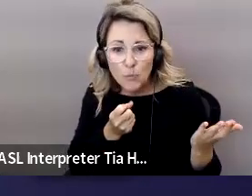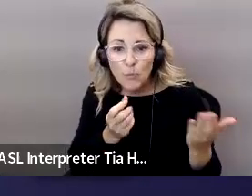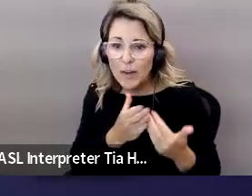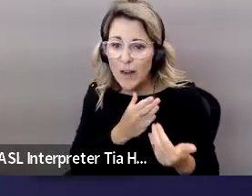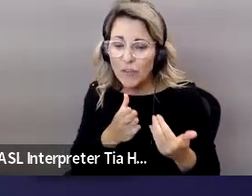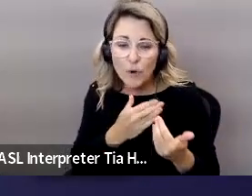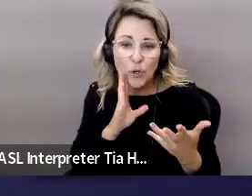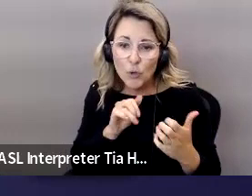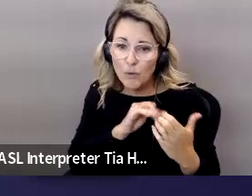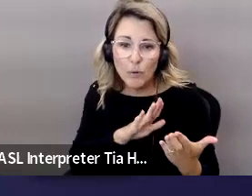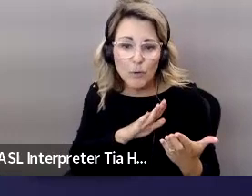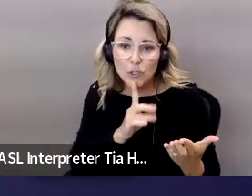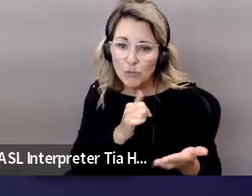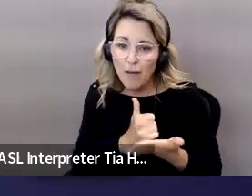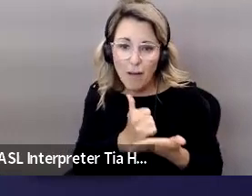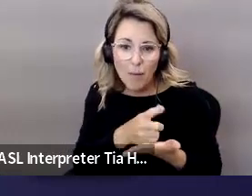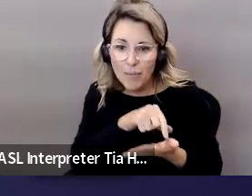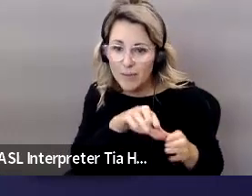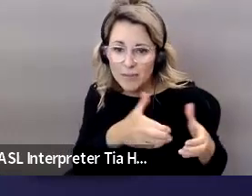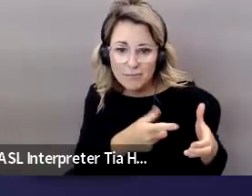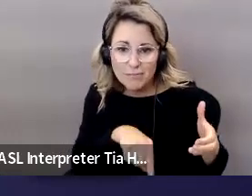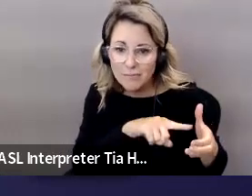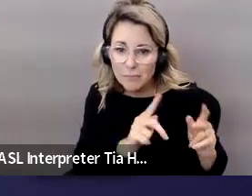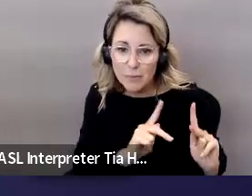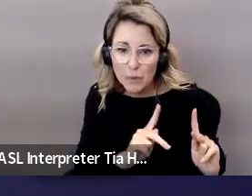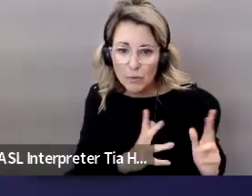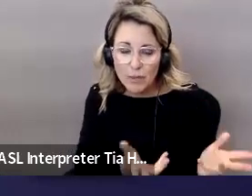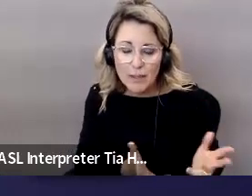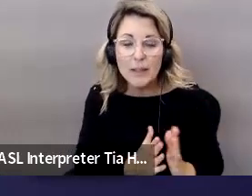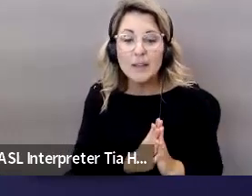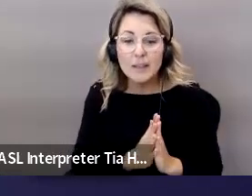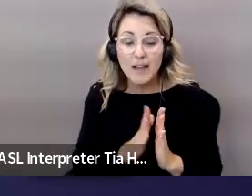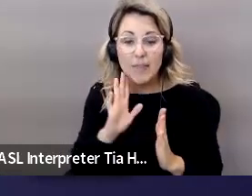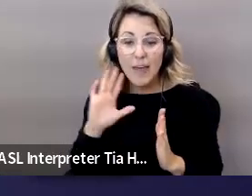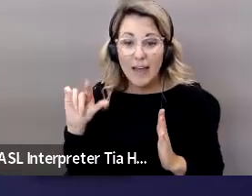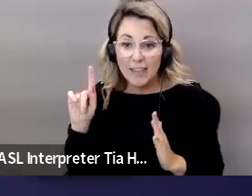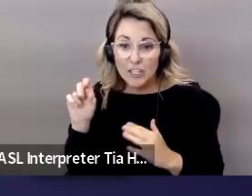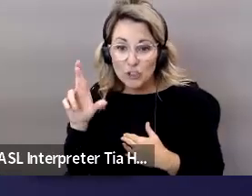be doing. Are they supported by literature? So, the literature related to need is usually in one